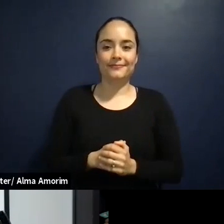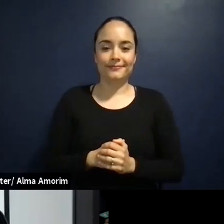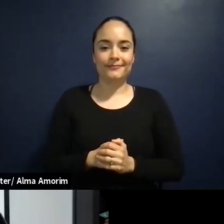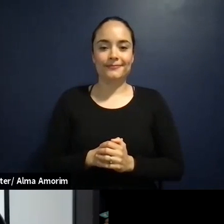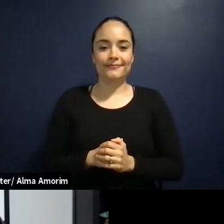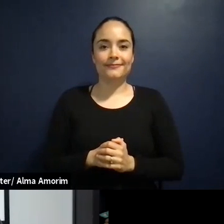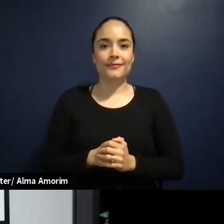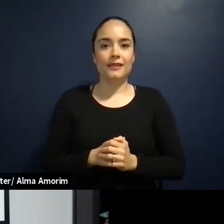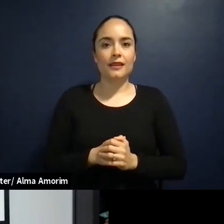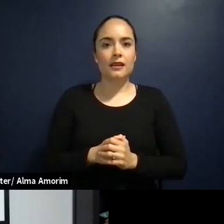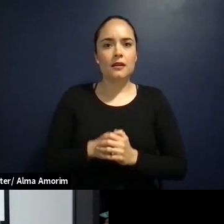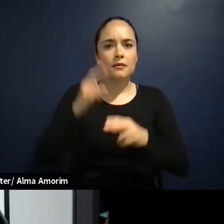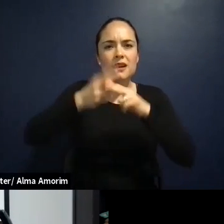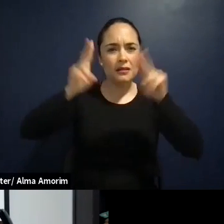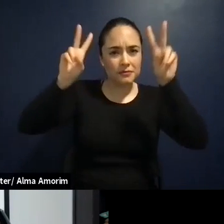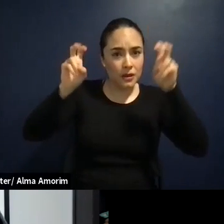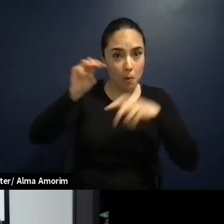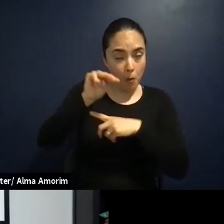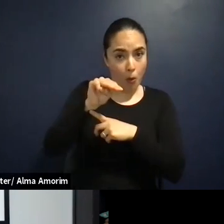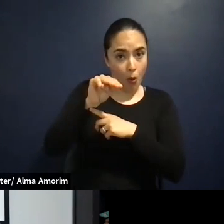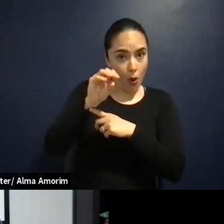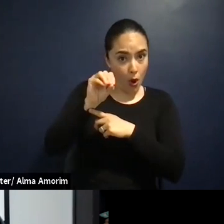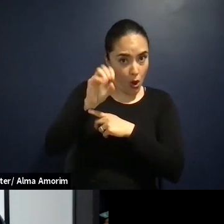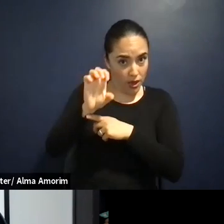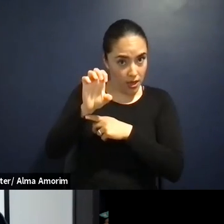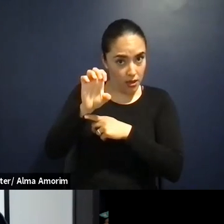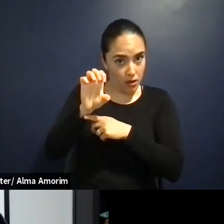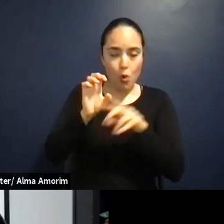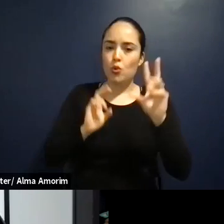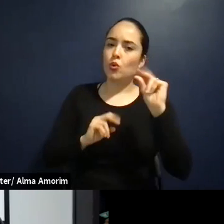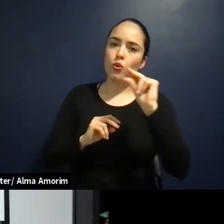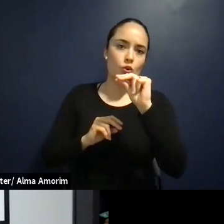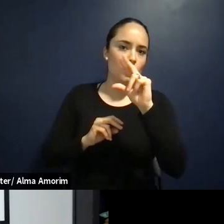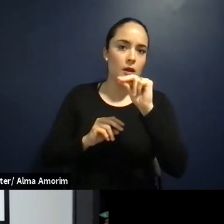it's named after somebody who came up with the whole hardness scale. [Sarah]: Awesome, all right. And then